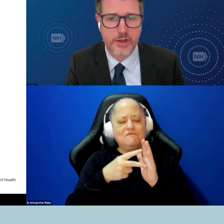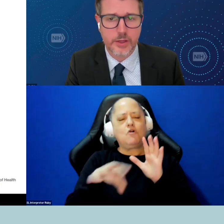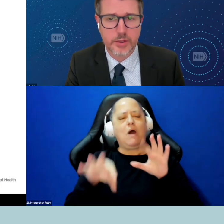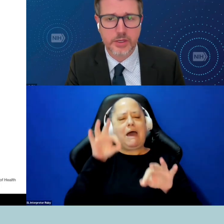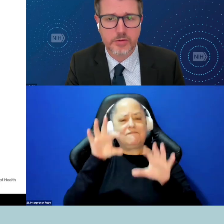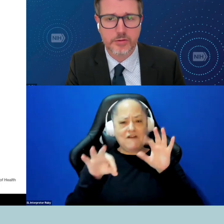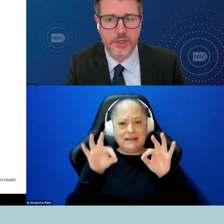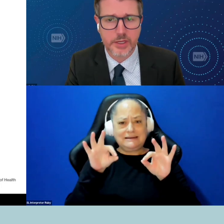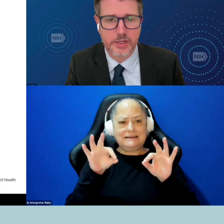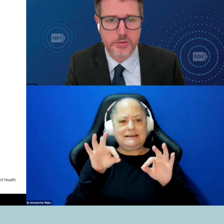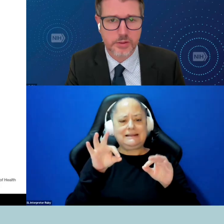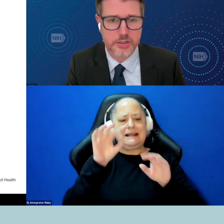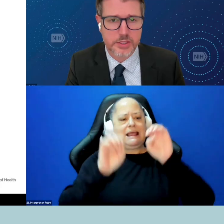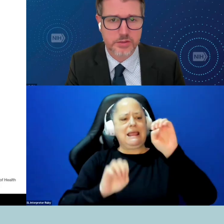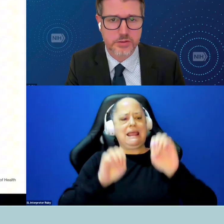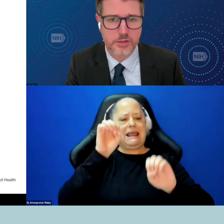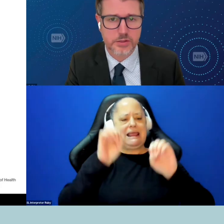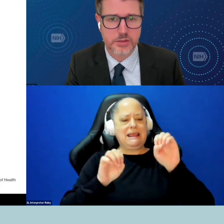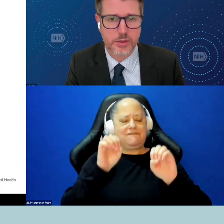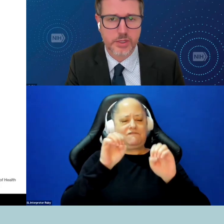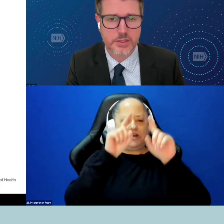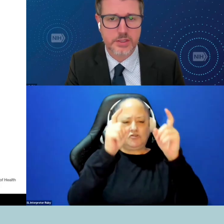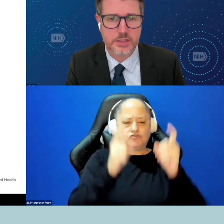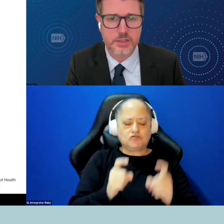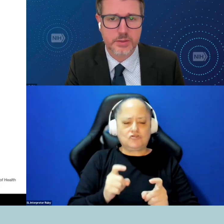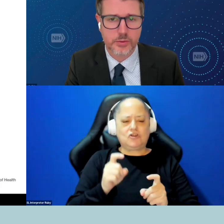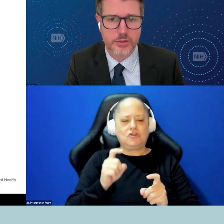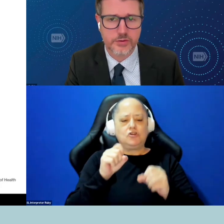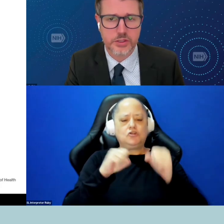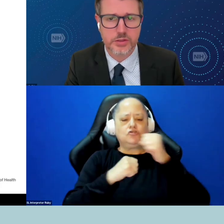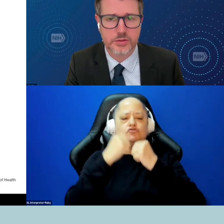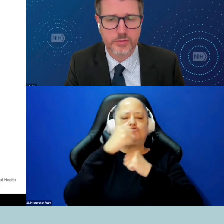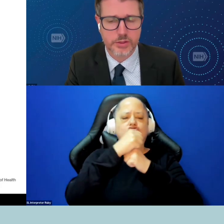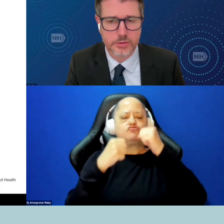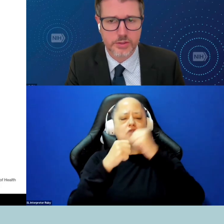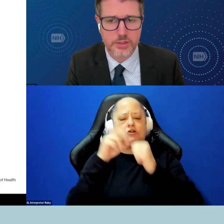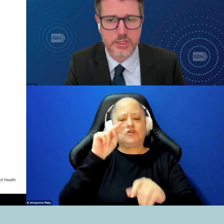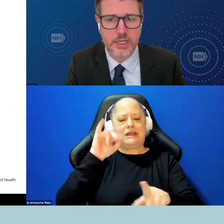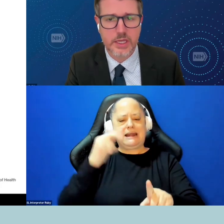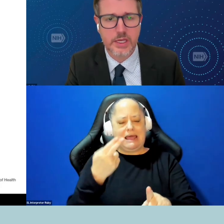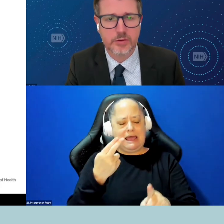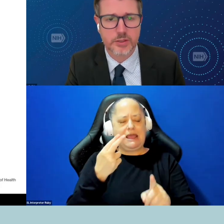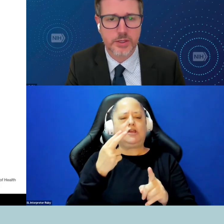Evaluating and refining NIH organizational structures, and processes supports efficient use of resources, and